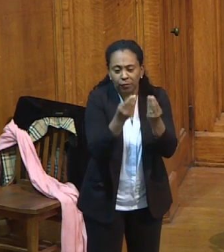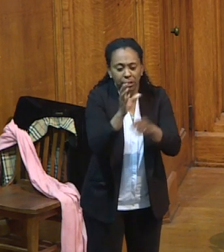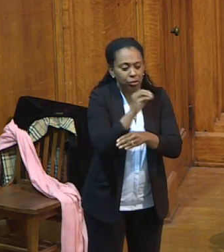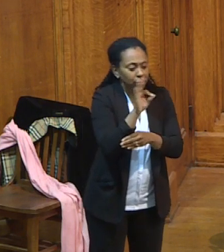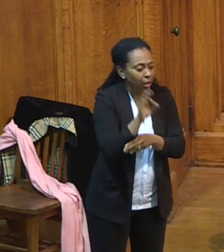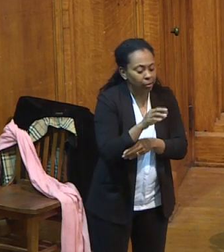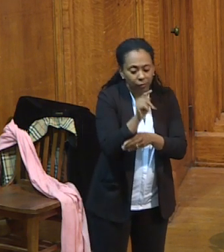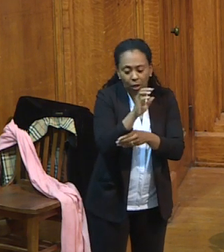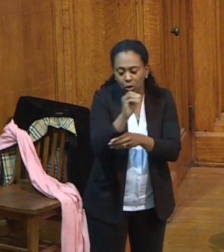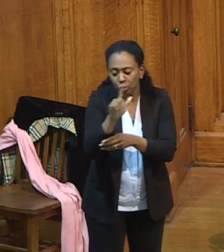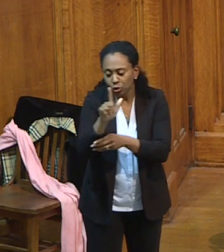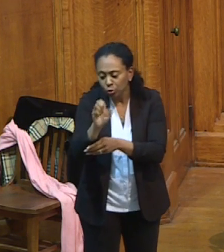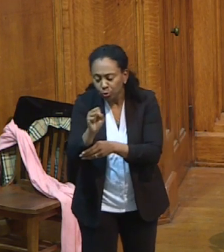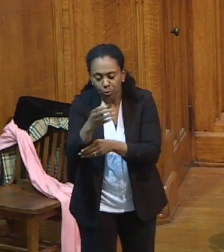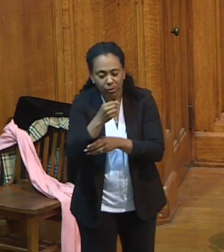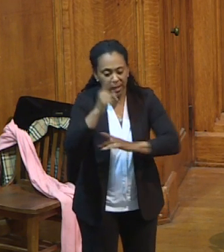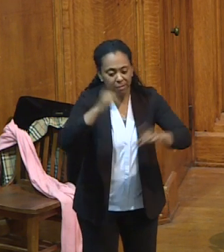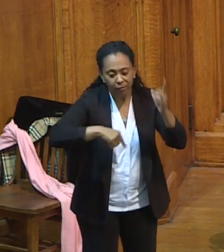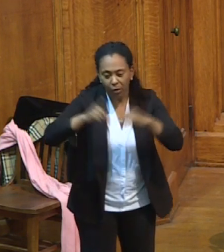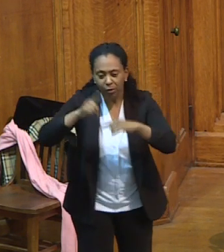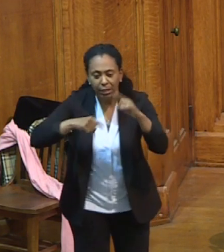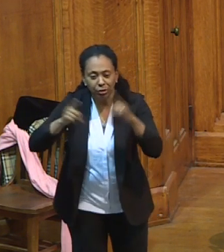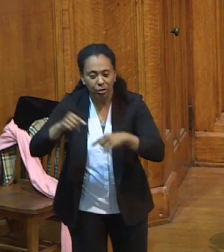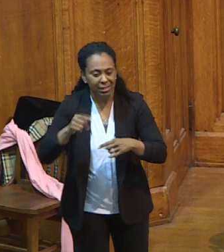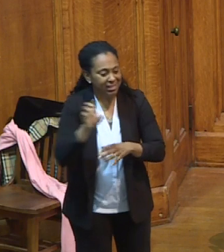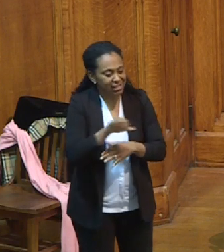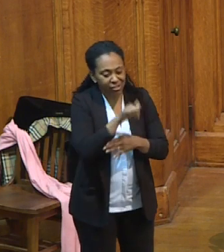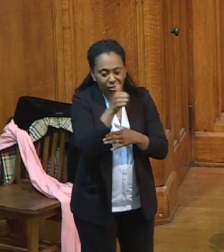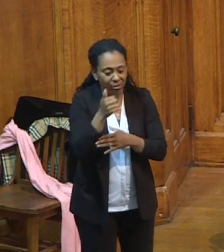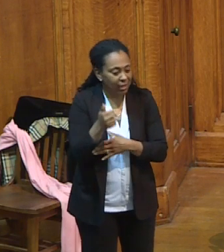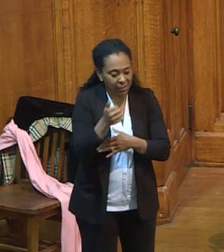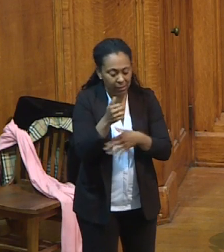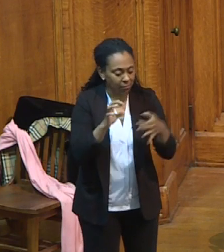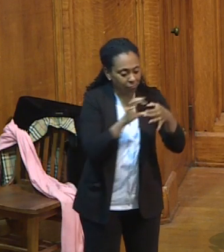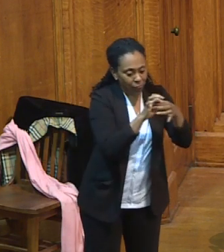and the variation and so on which might be more indicative. Is there any thoughts you have on this matter would be great?